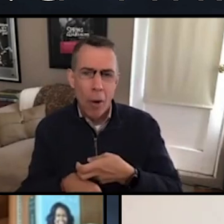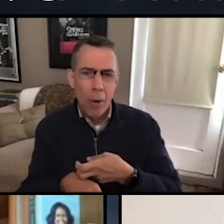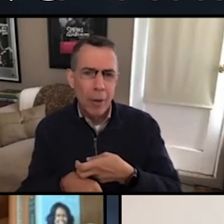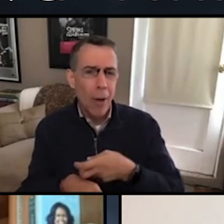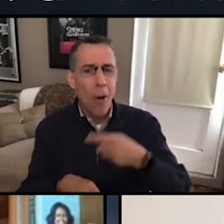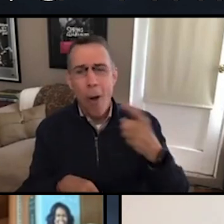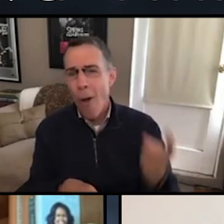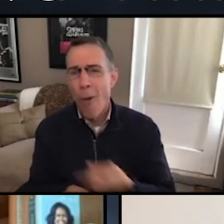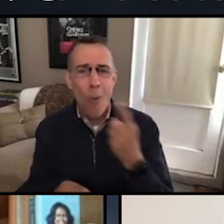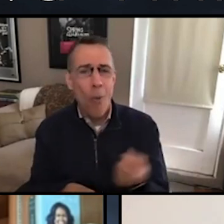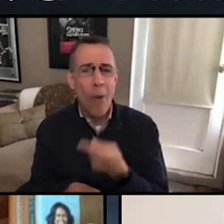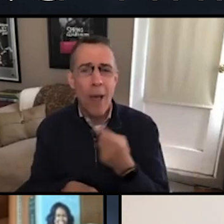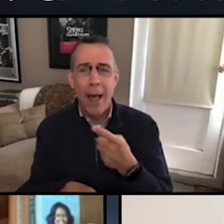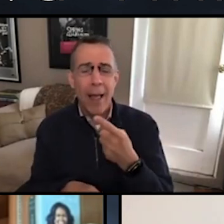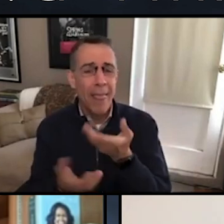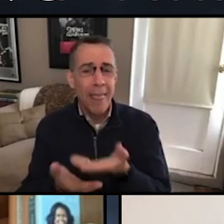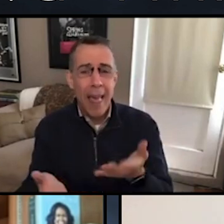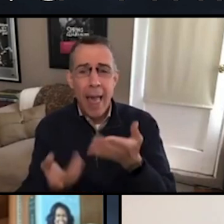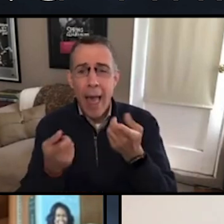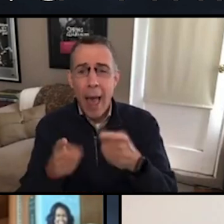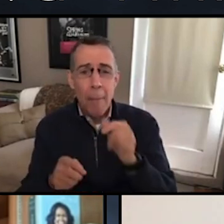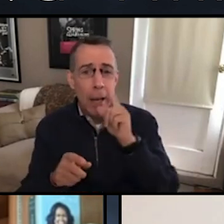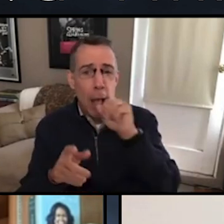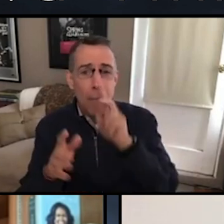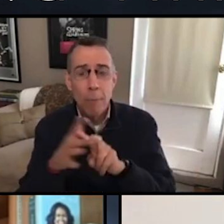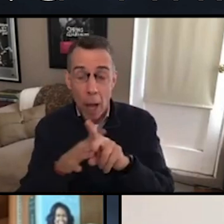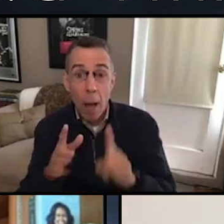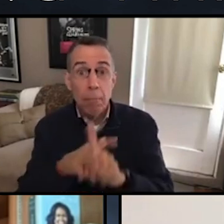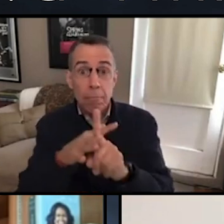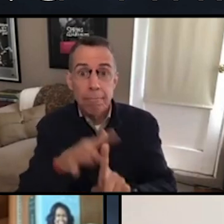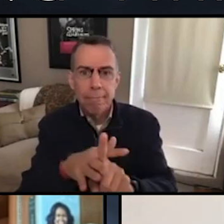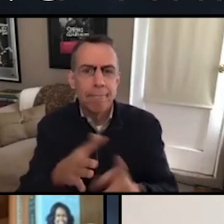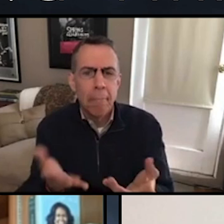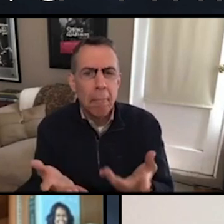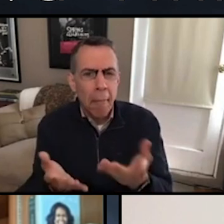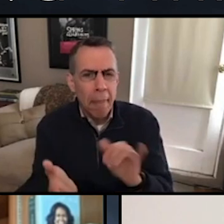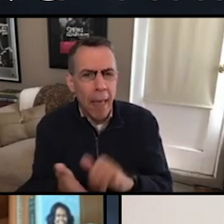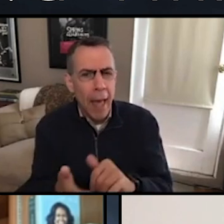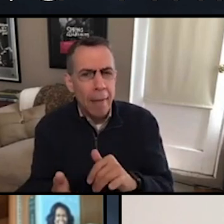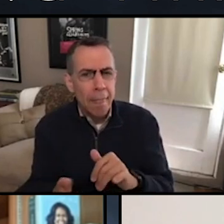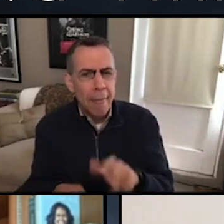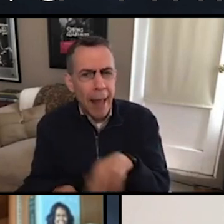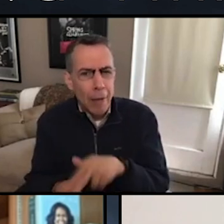unforeseen things that happen. So I think first and foremost, I'd urge